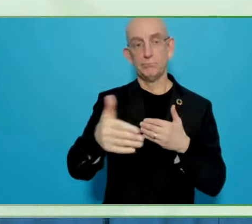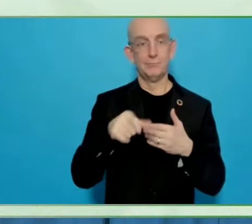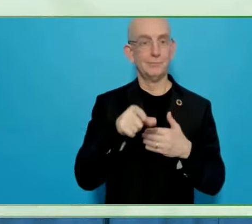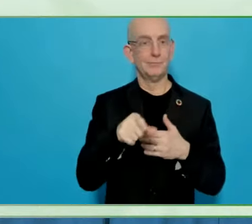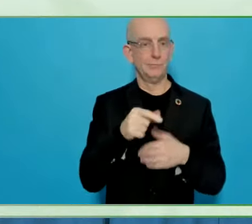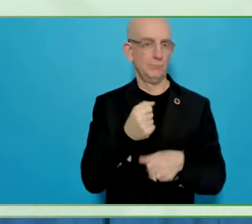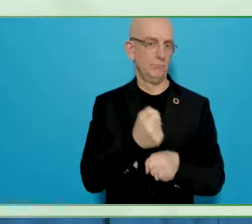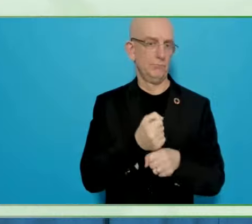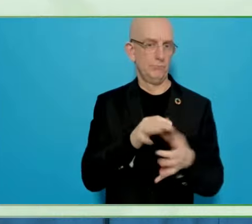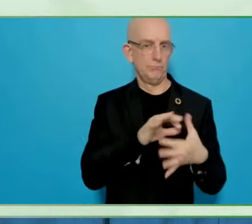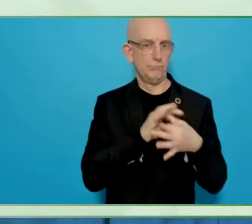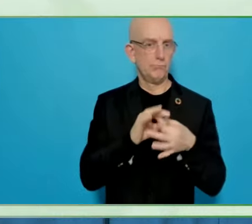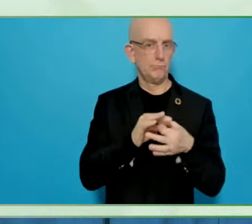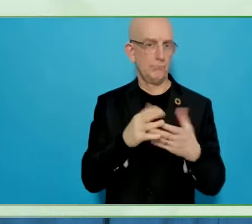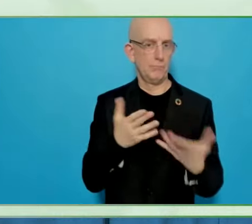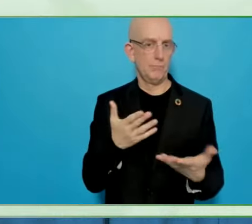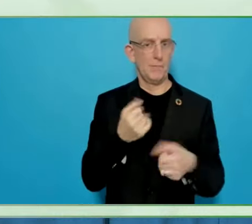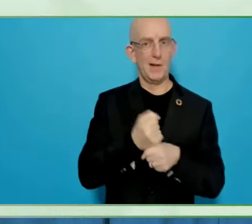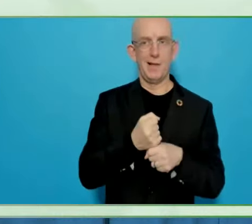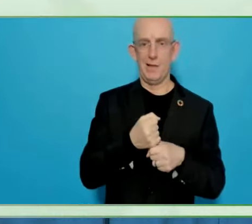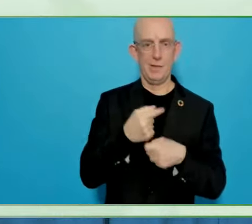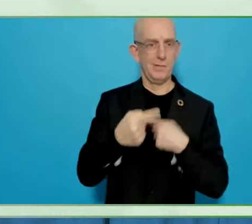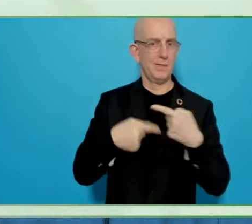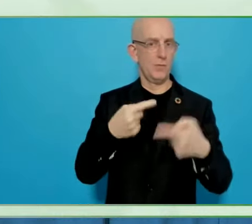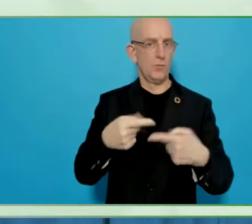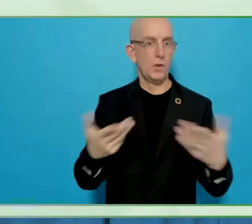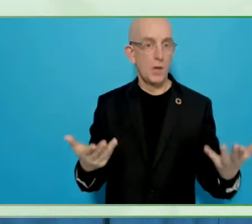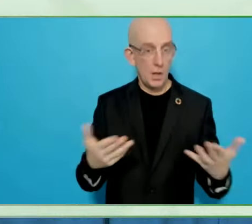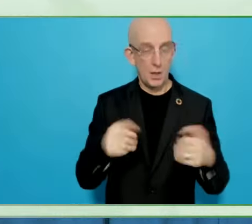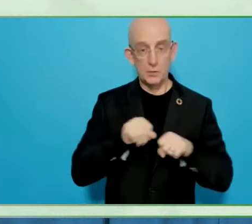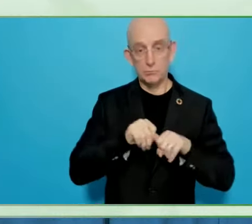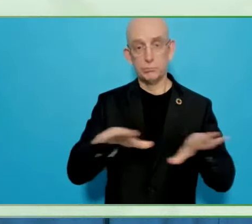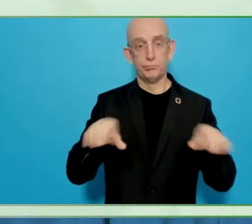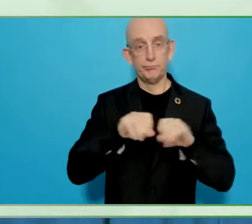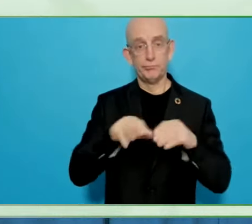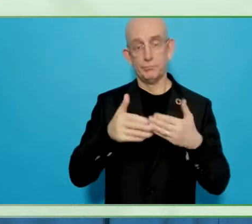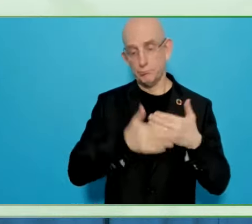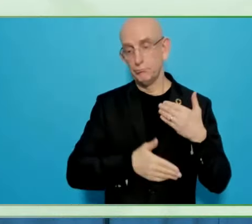So if you are interested, which out to the centre, if you are